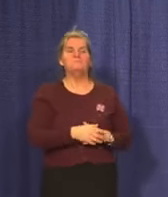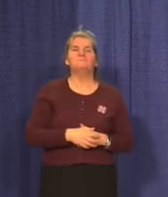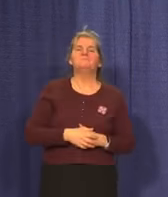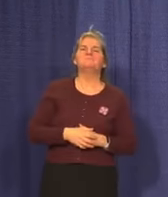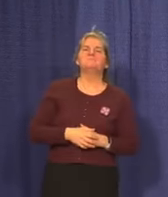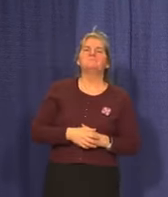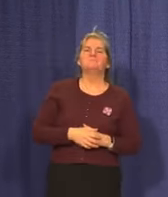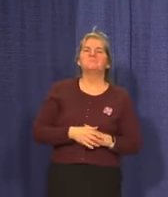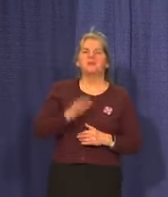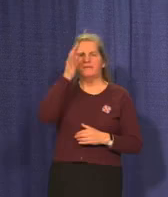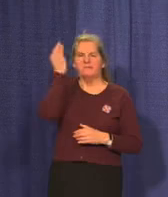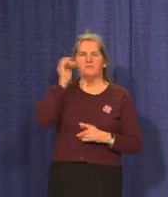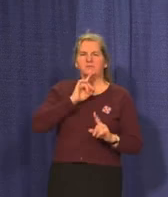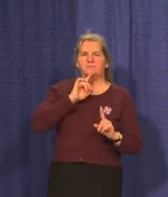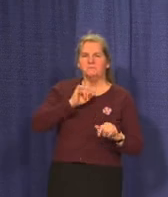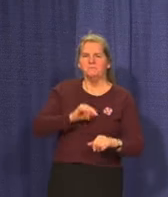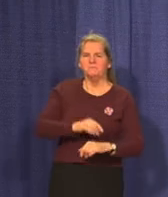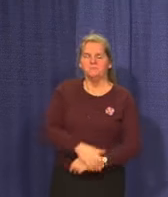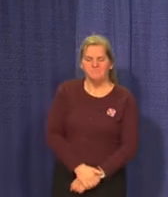[ Speaking French ]